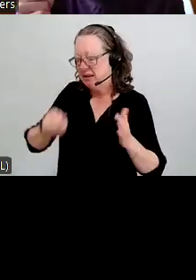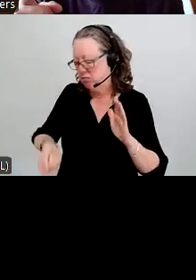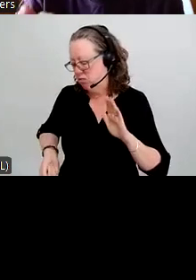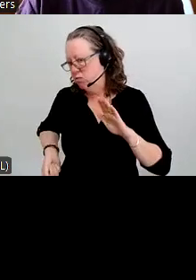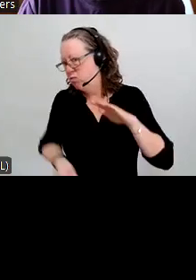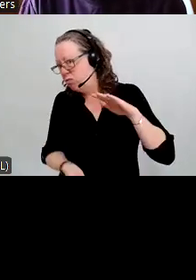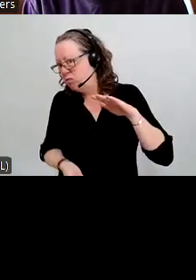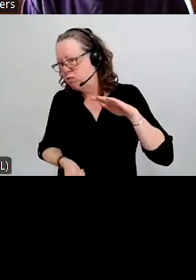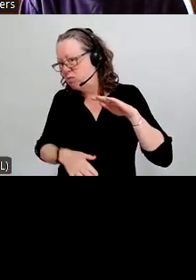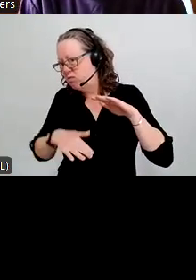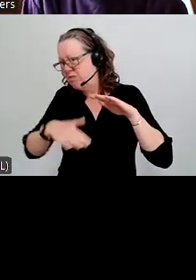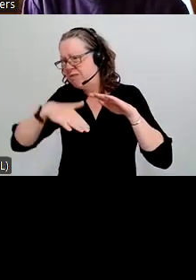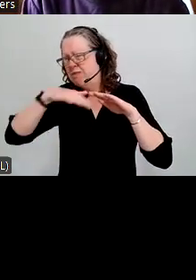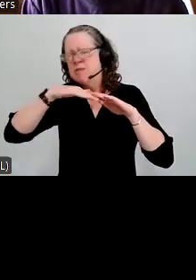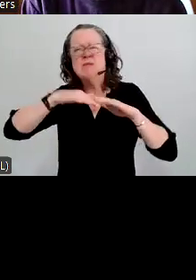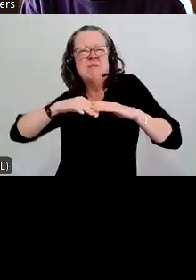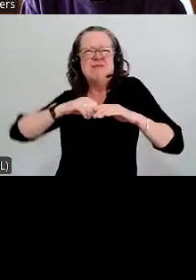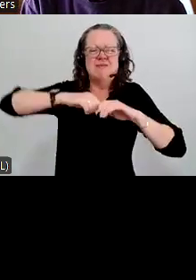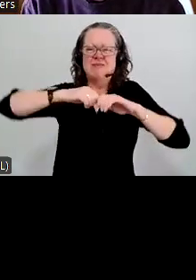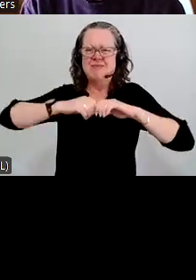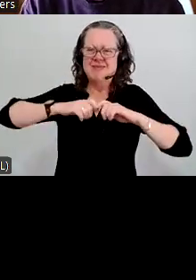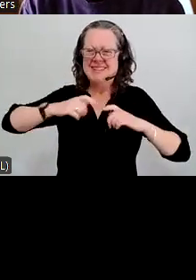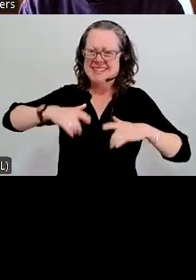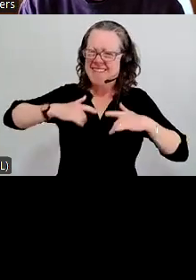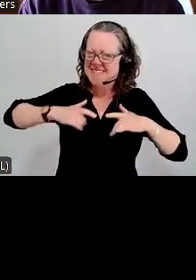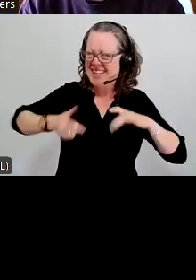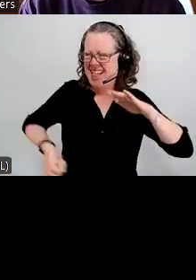because she is a bit of a madam, isn't she, the princess?